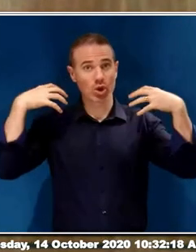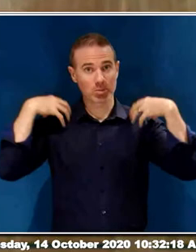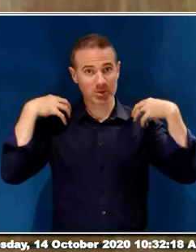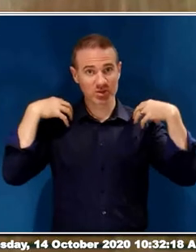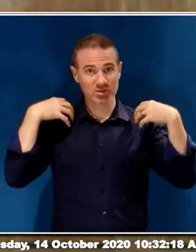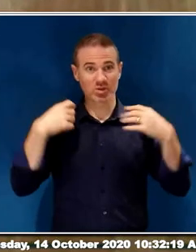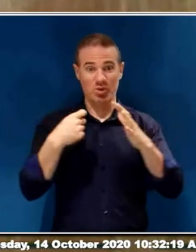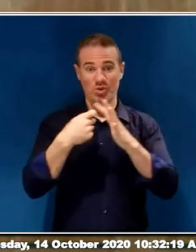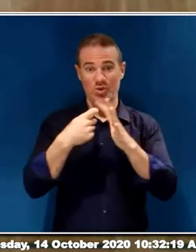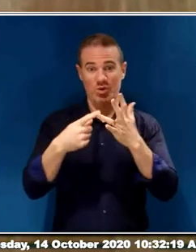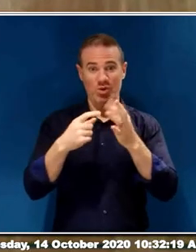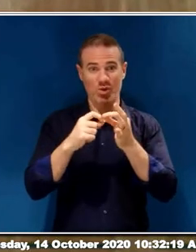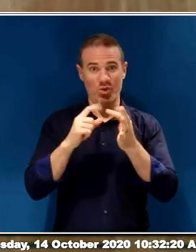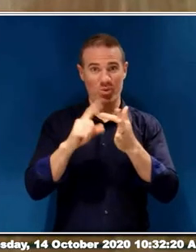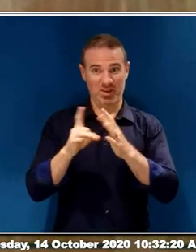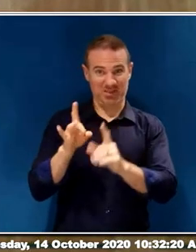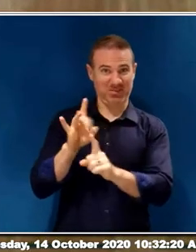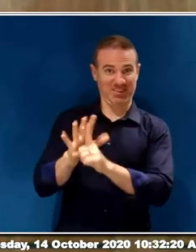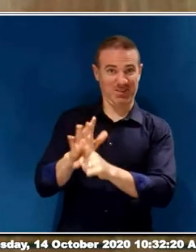For the technical team, the recording is at